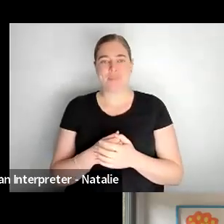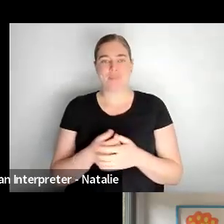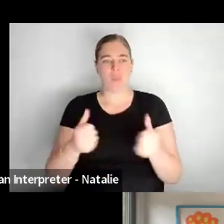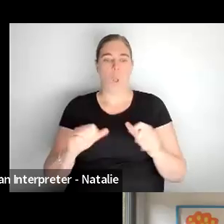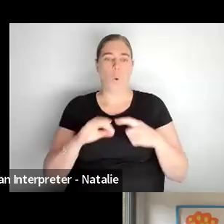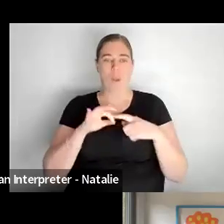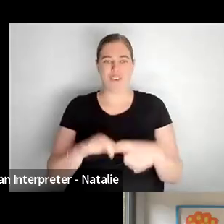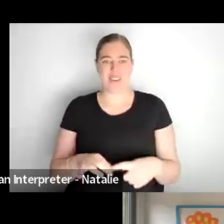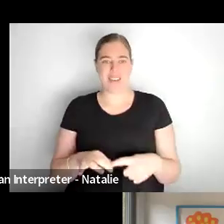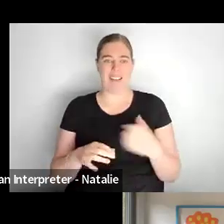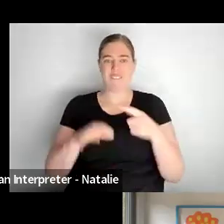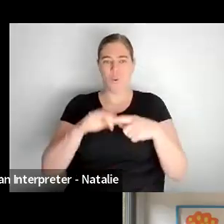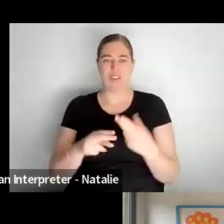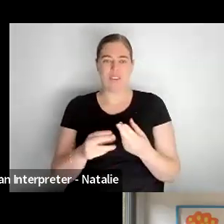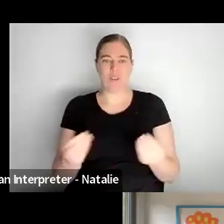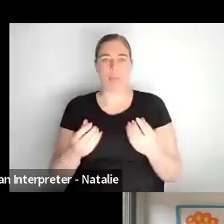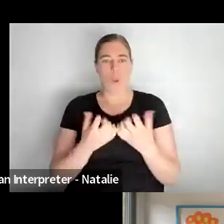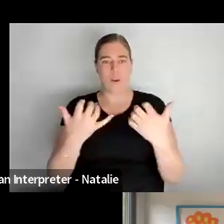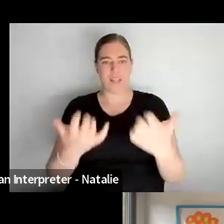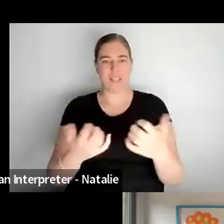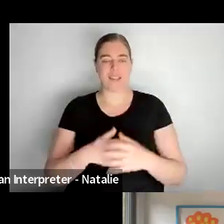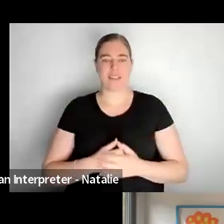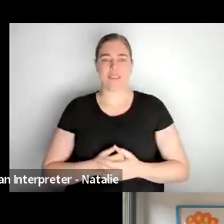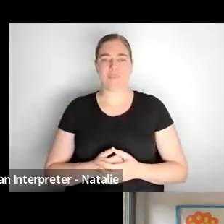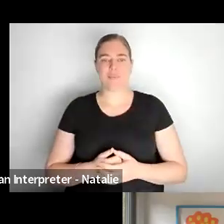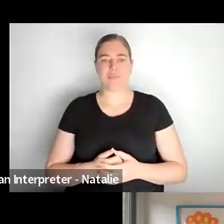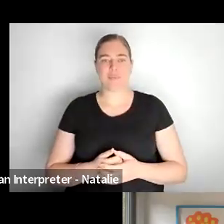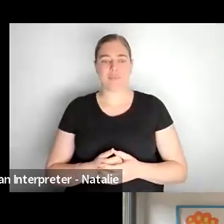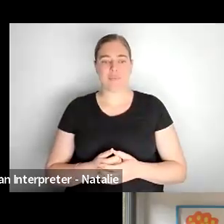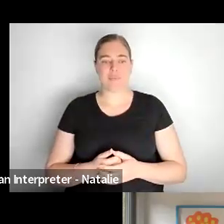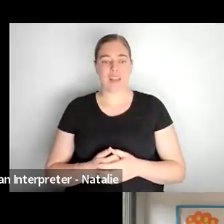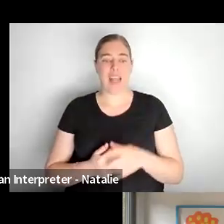I have questions from the audience. This is a 'how long is a piece of string' question,